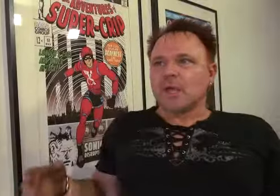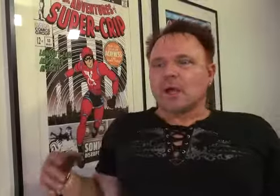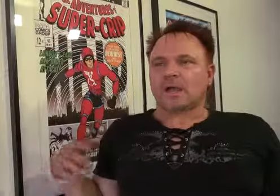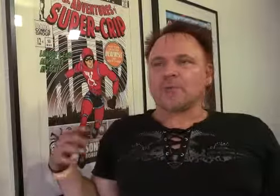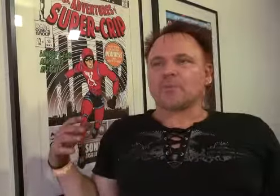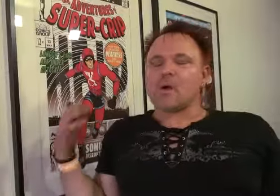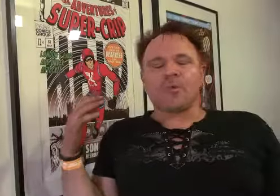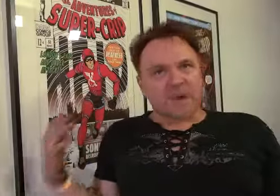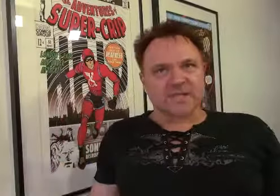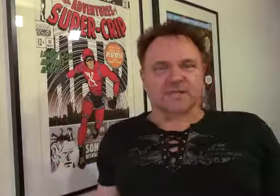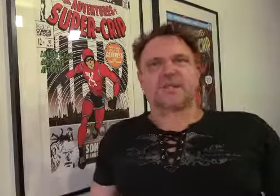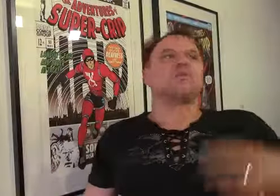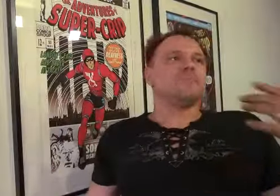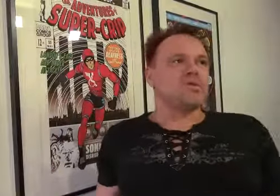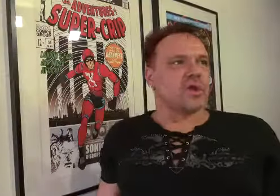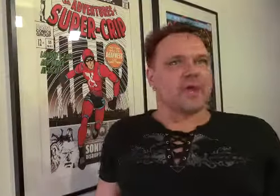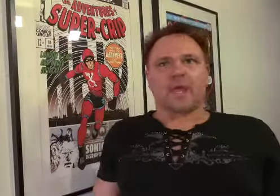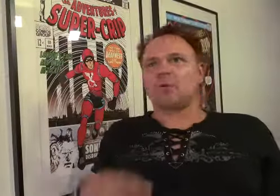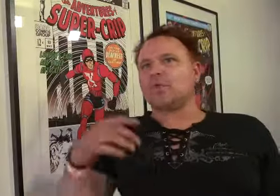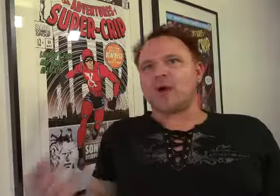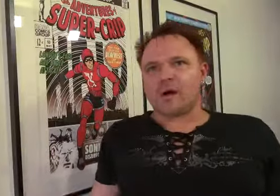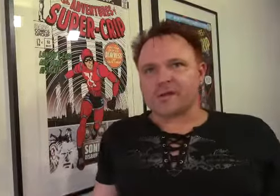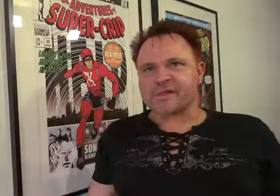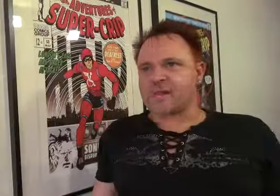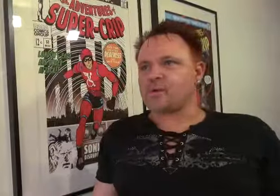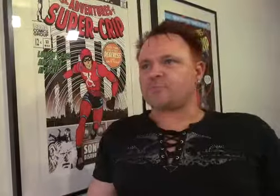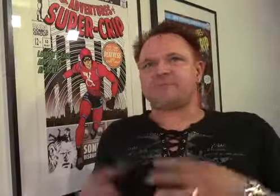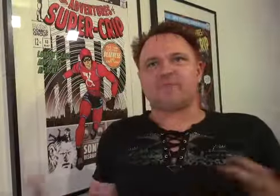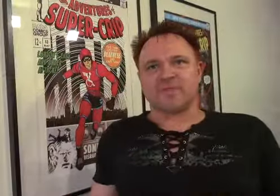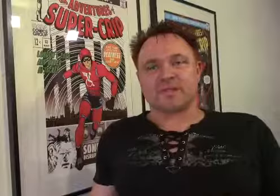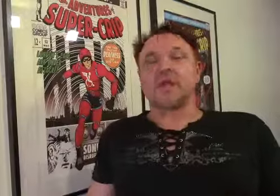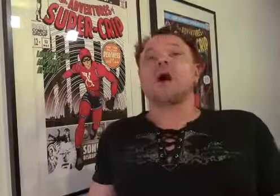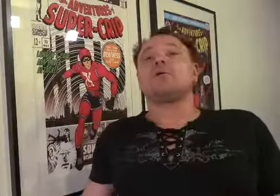I keep -- all the plays I see, all the music I hear all the art I see, all the performances